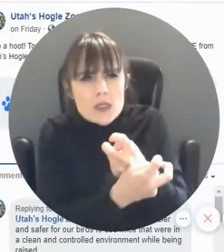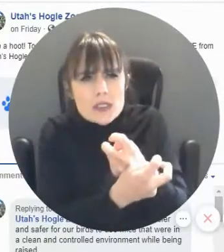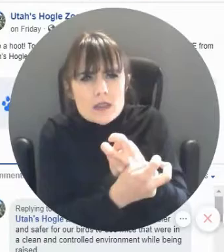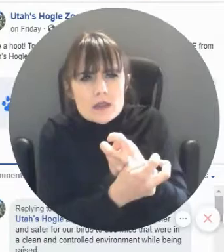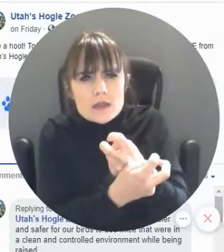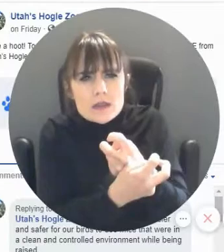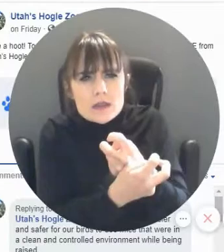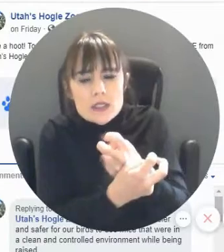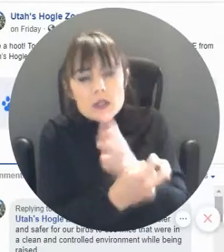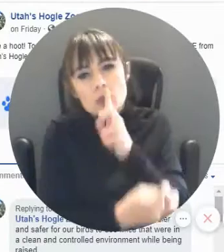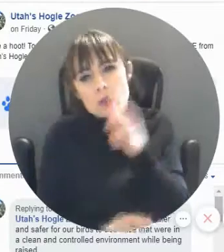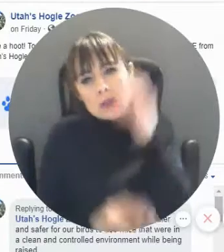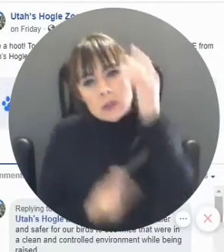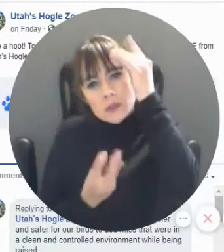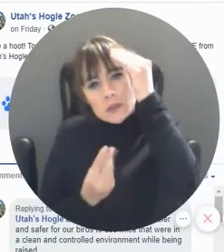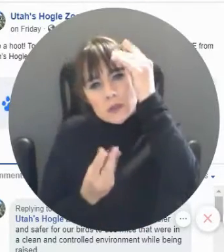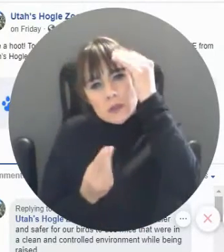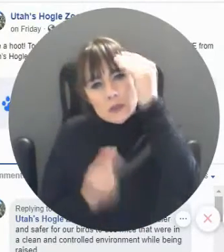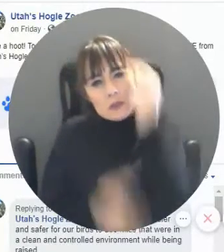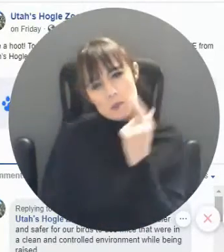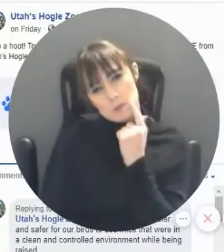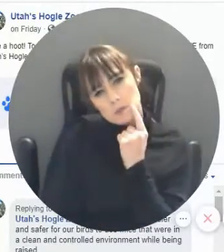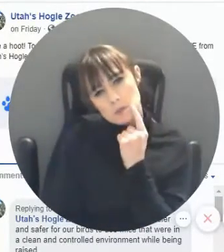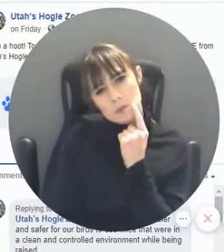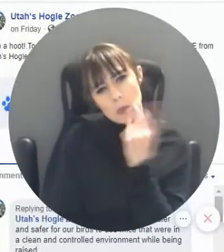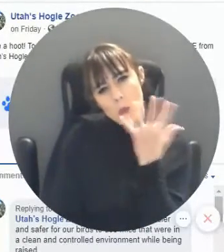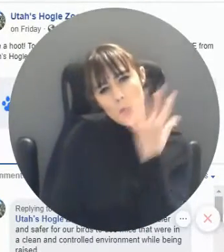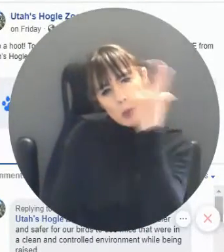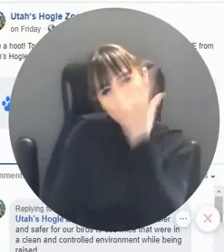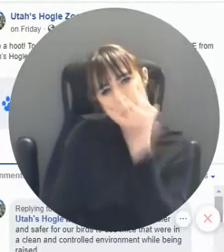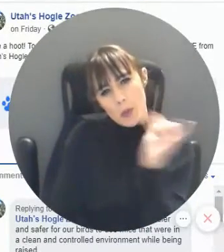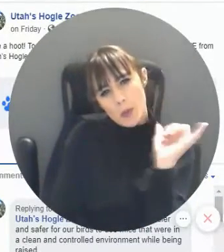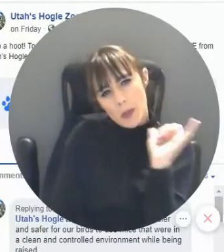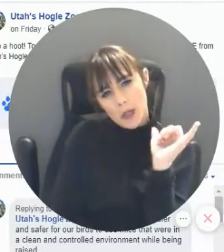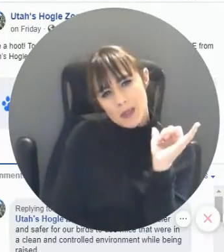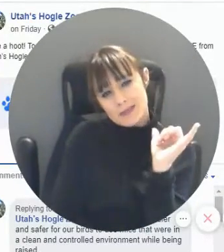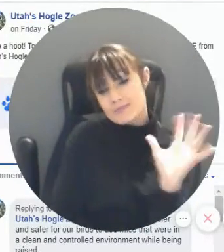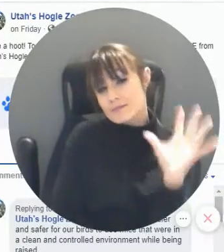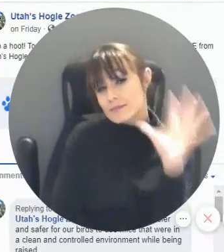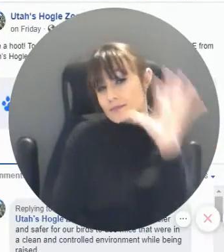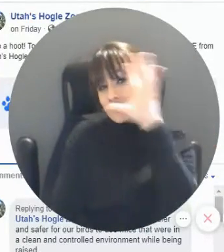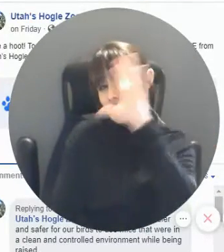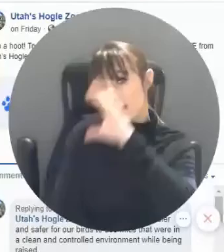really think about what they look like to you. And see what you think that this owl might have eaten.